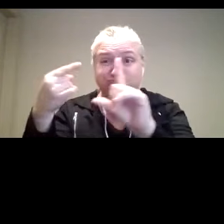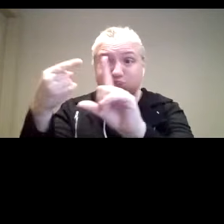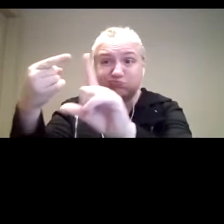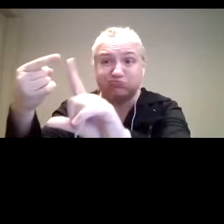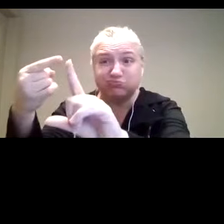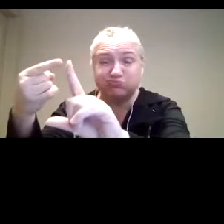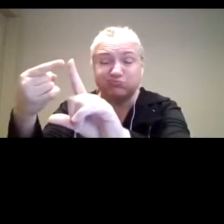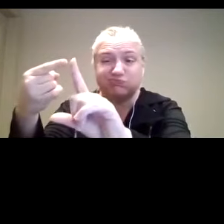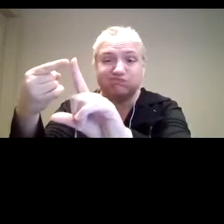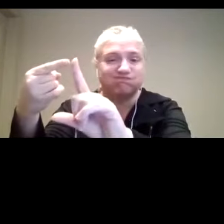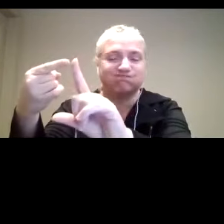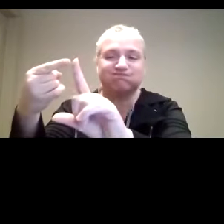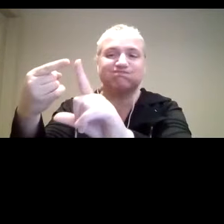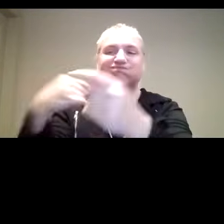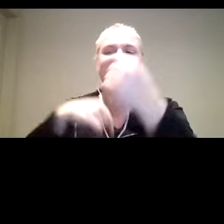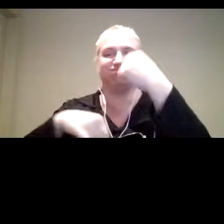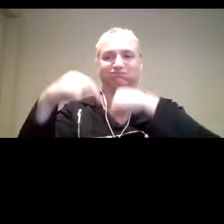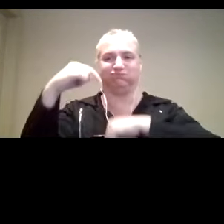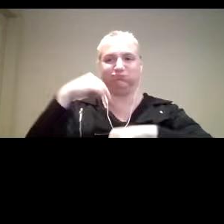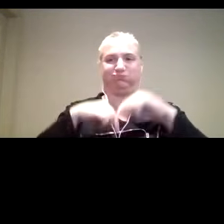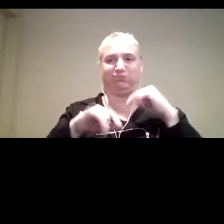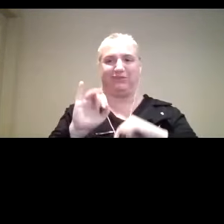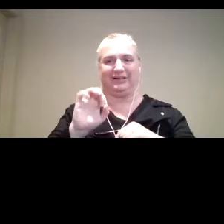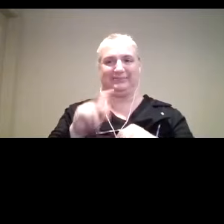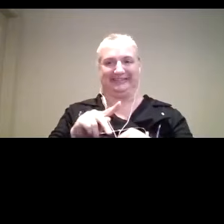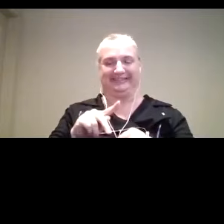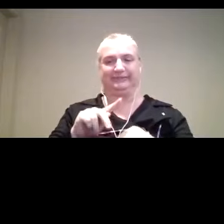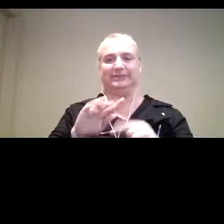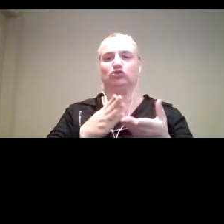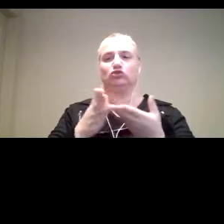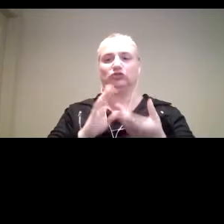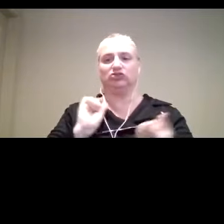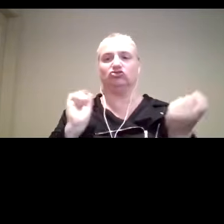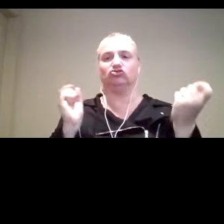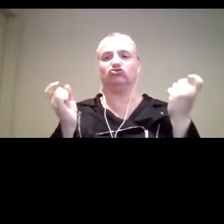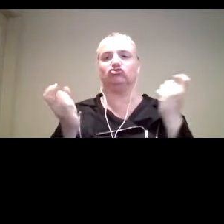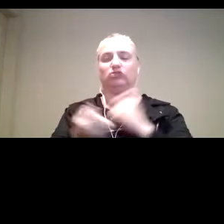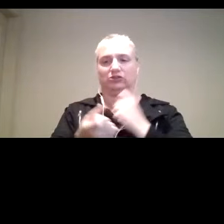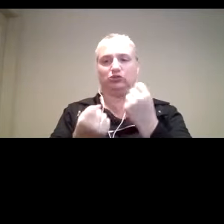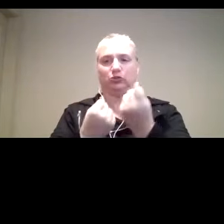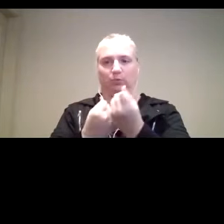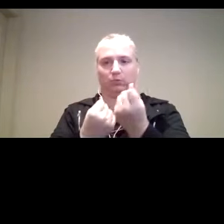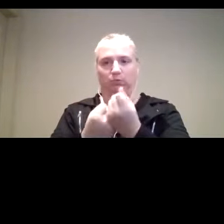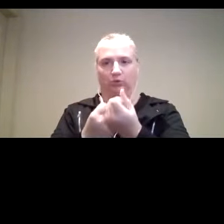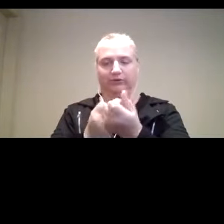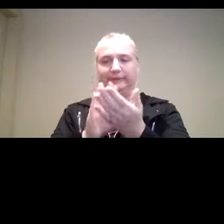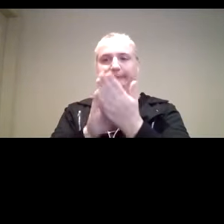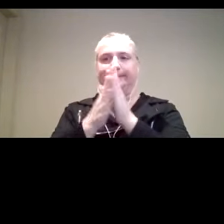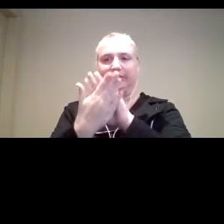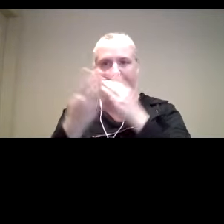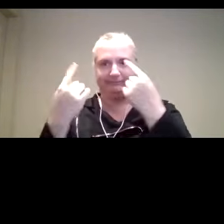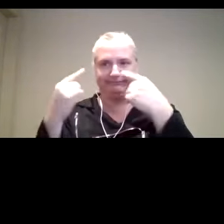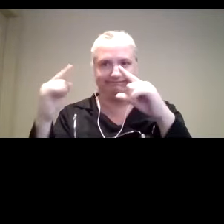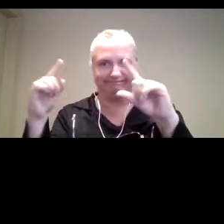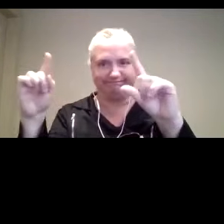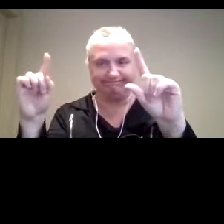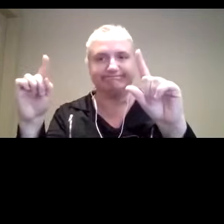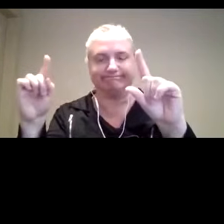then it comes back to the IEP team to change services in order to support that student and get them making progress on their goals.